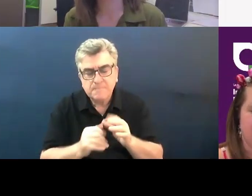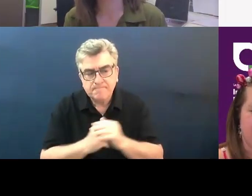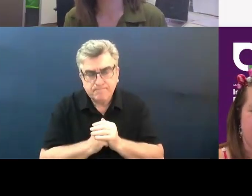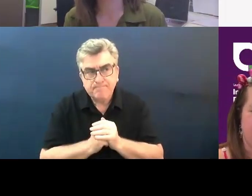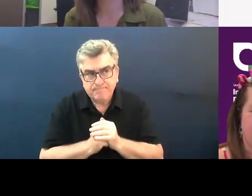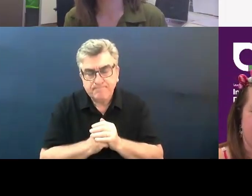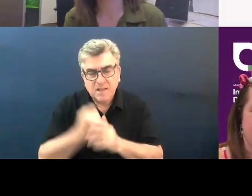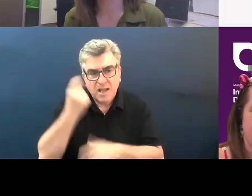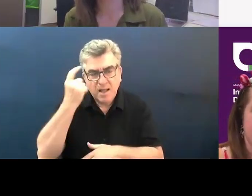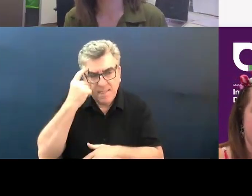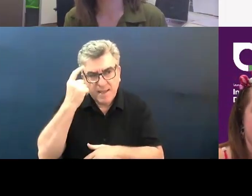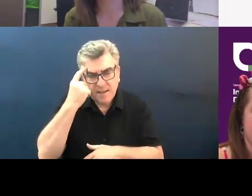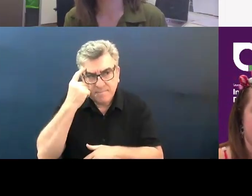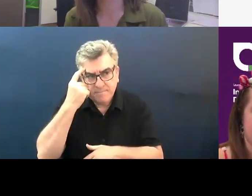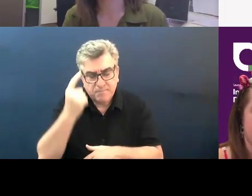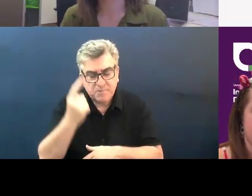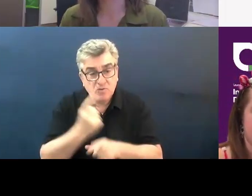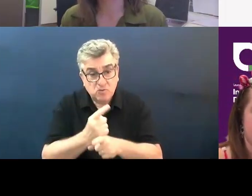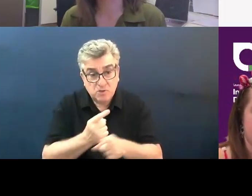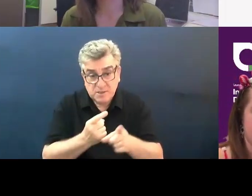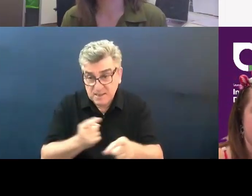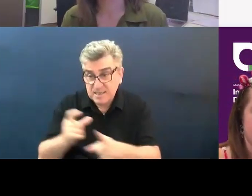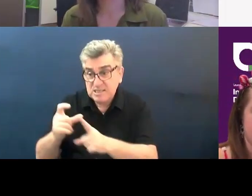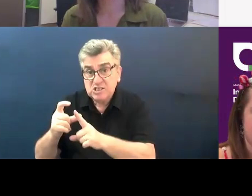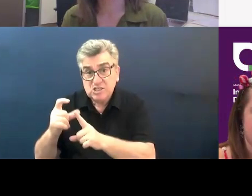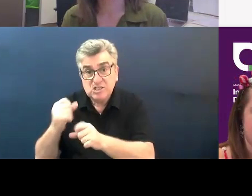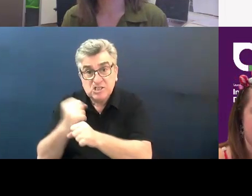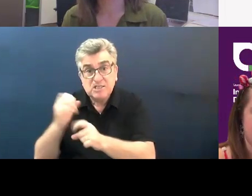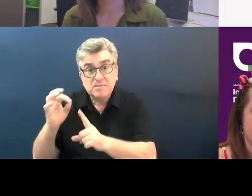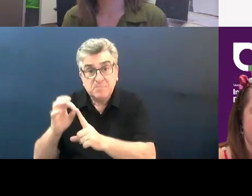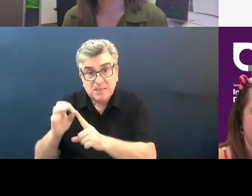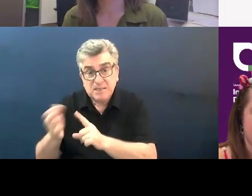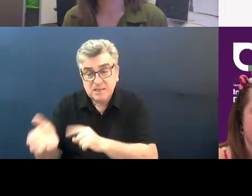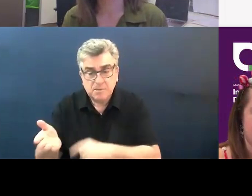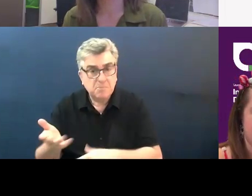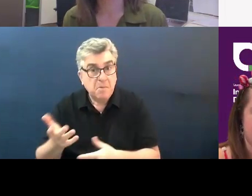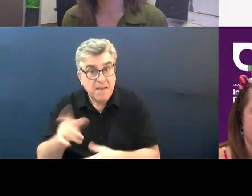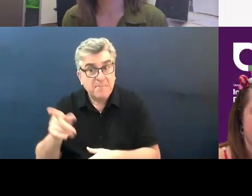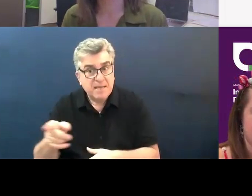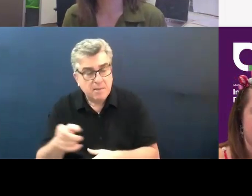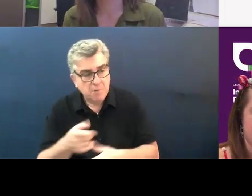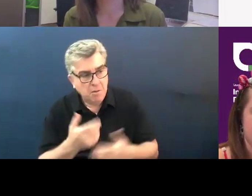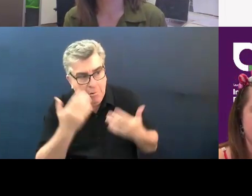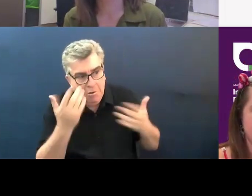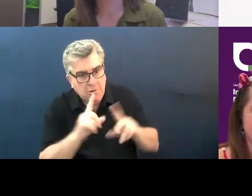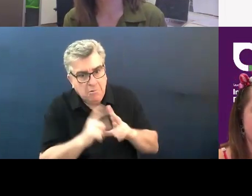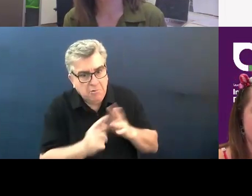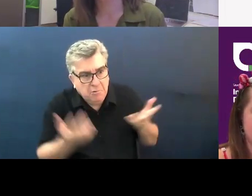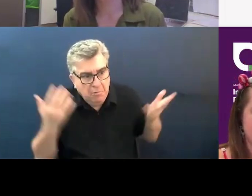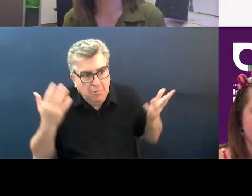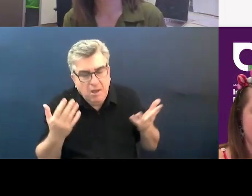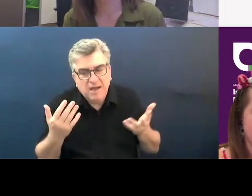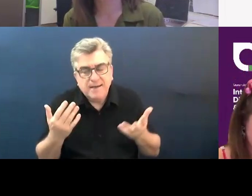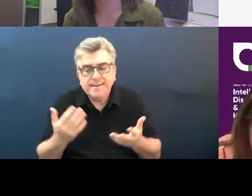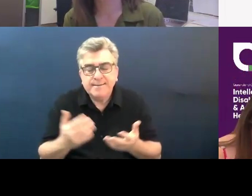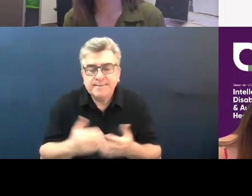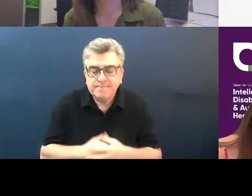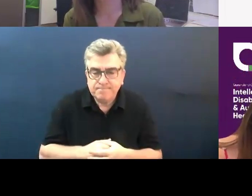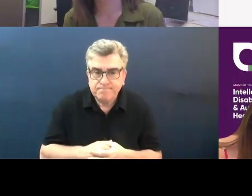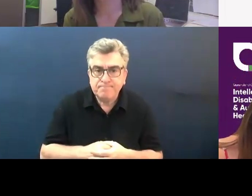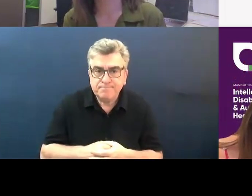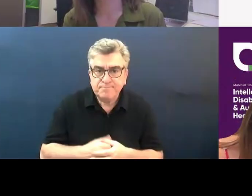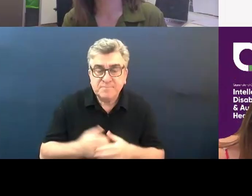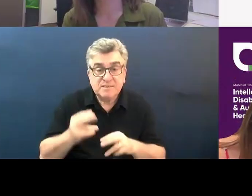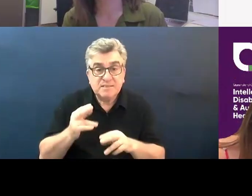their GP is a good place to start, but then the GP might be like, "Oh, I don't know what to do." If